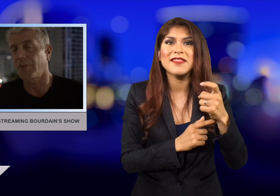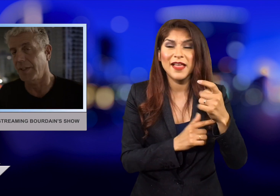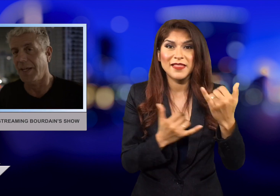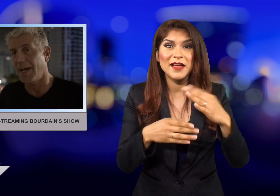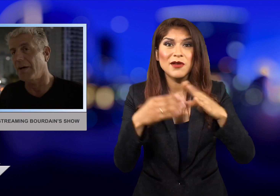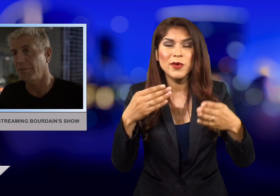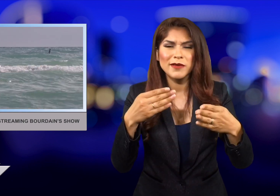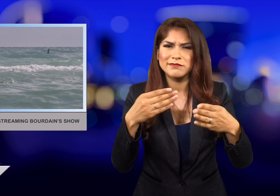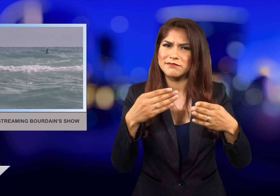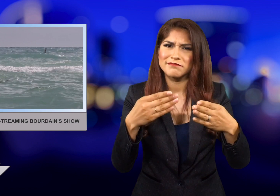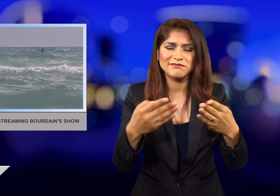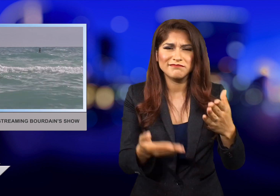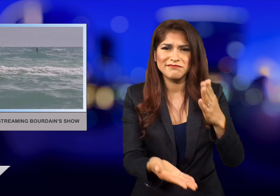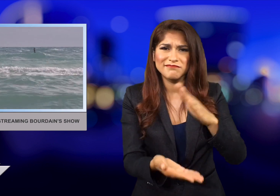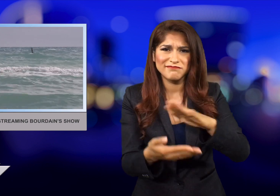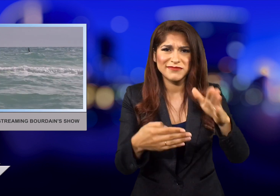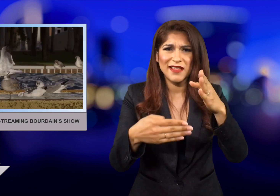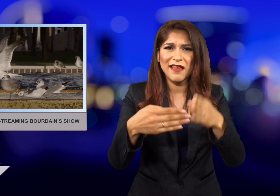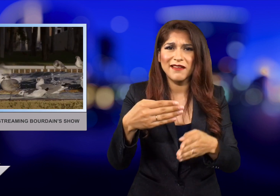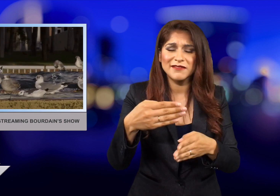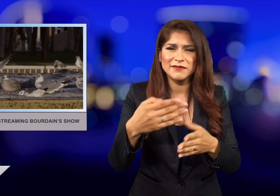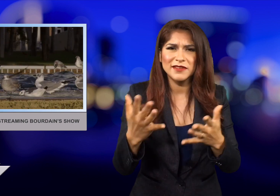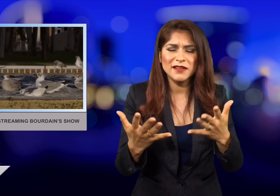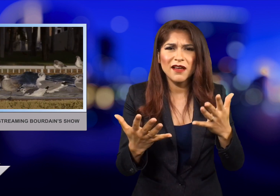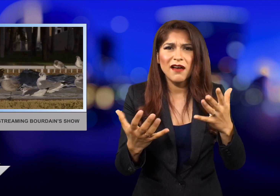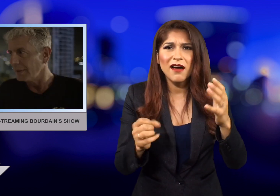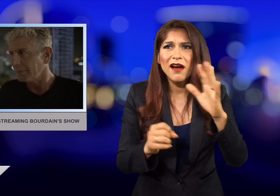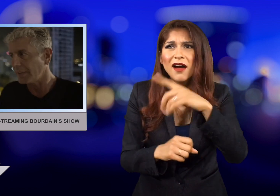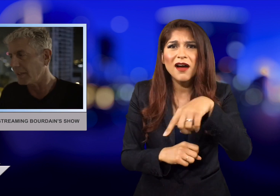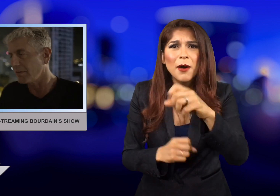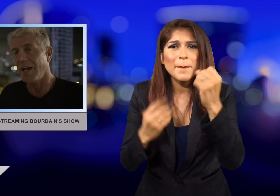Netflix this weekend.